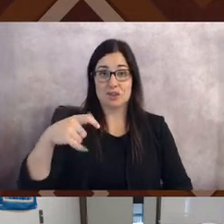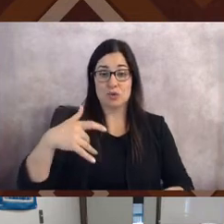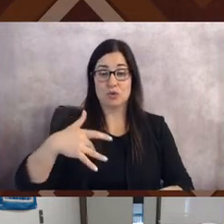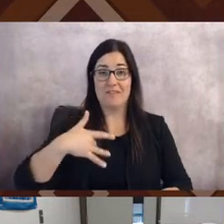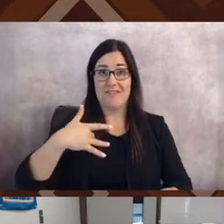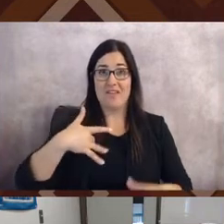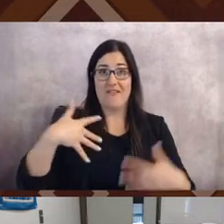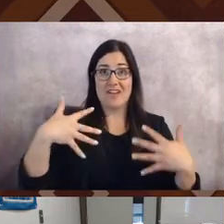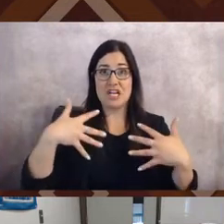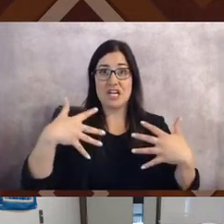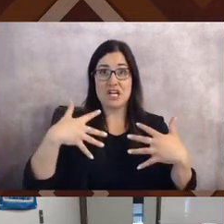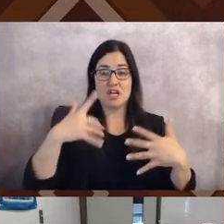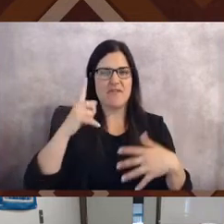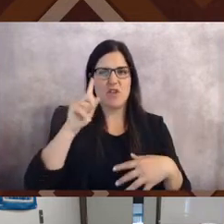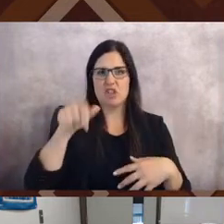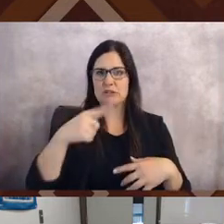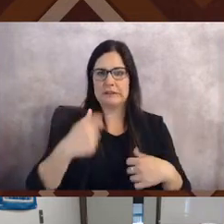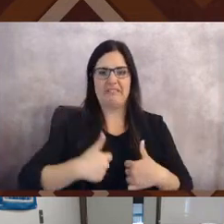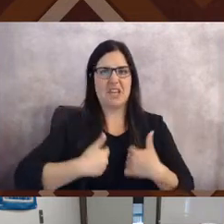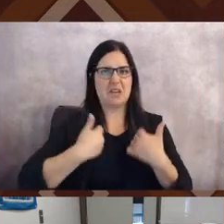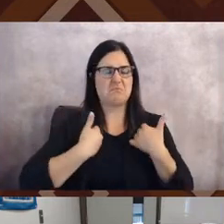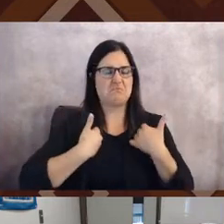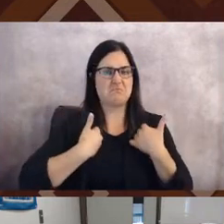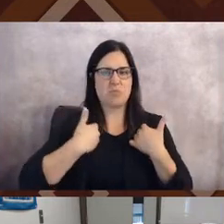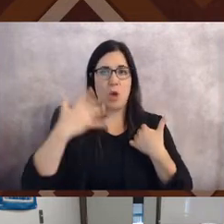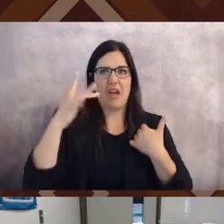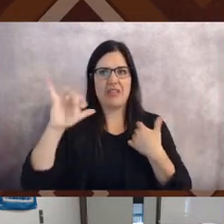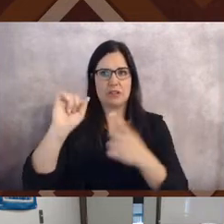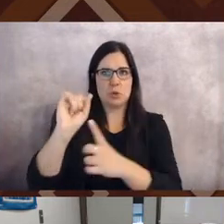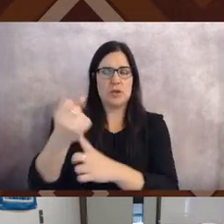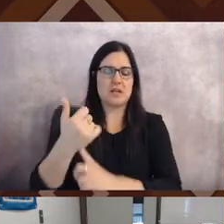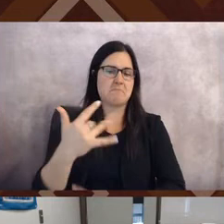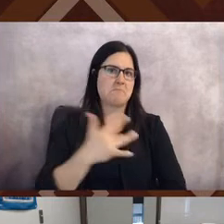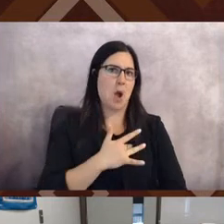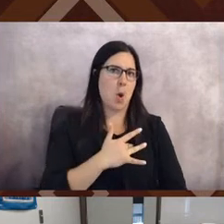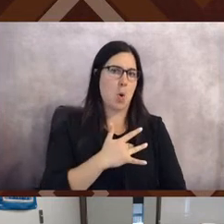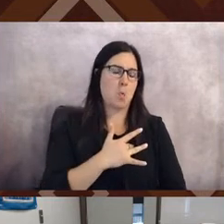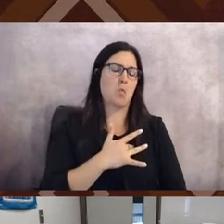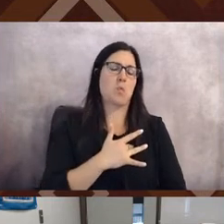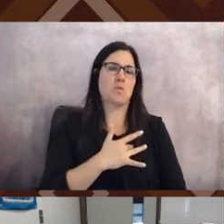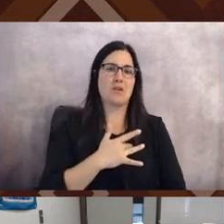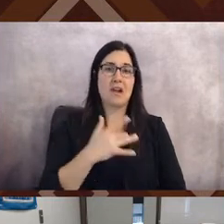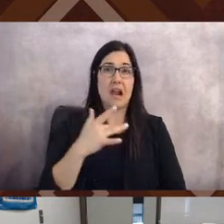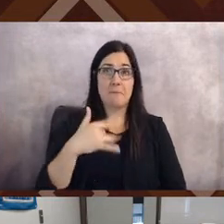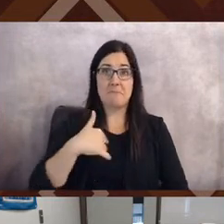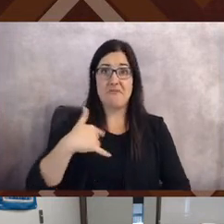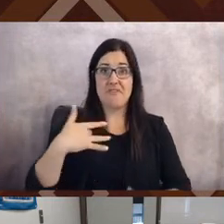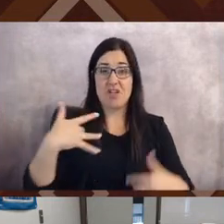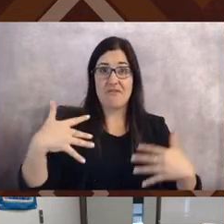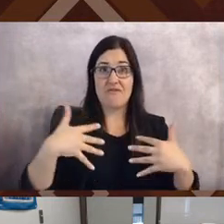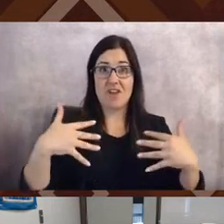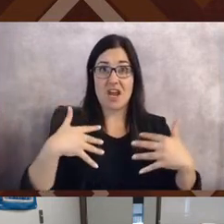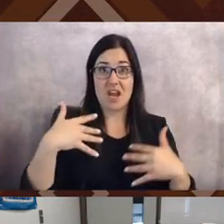and, you know, less less for myself, but more for my family.